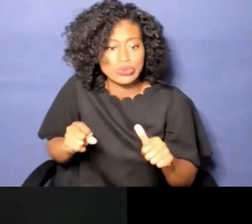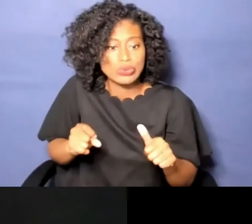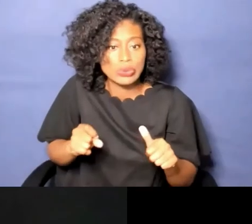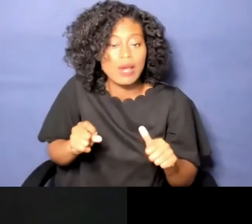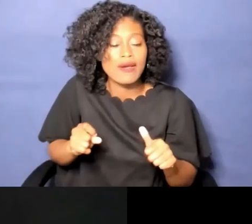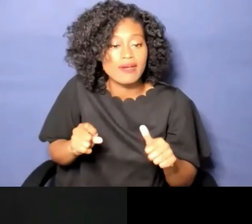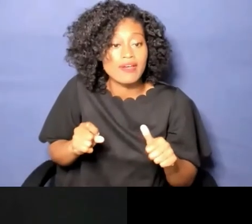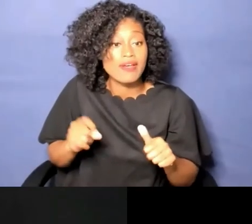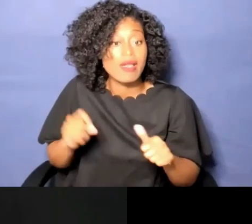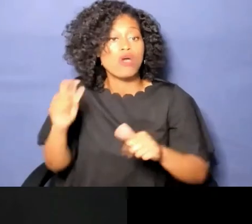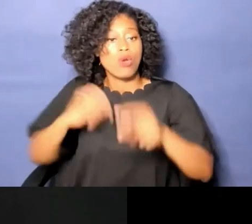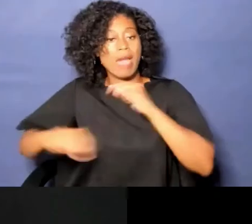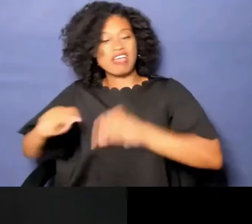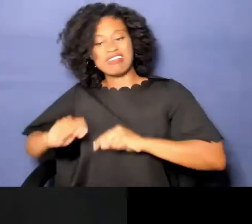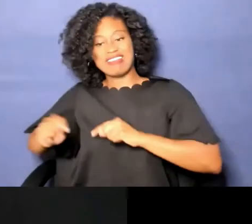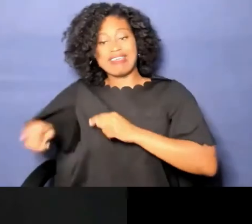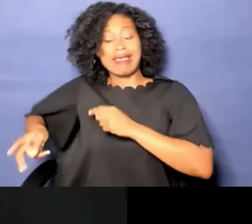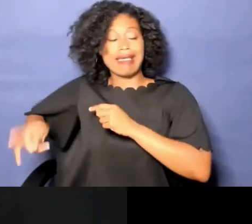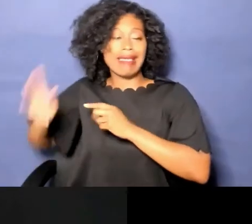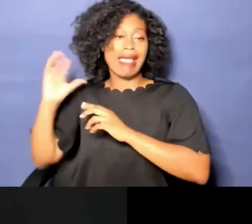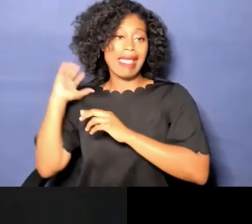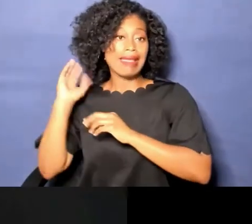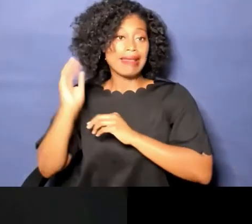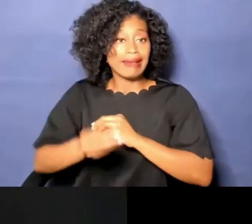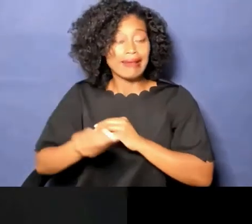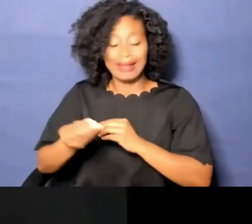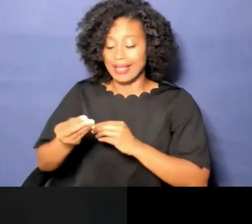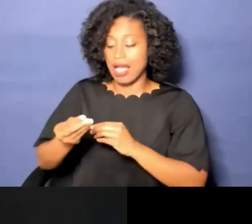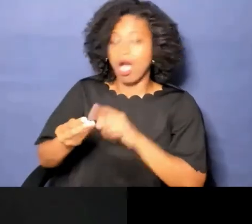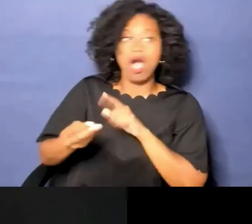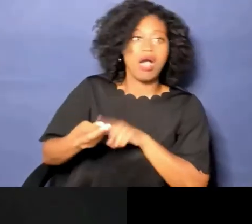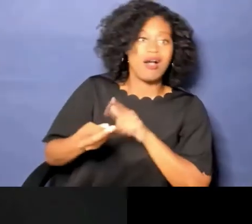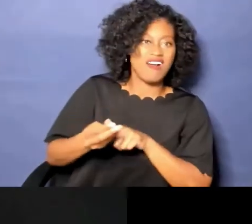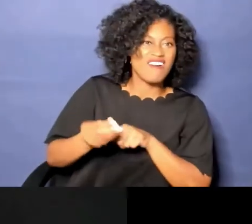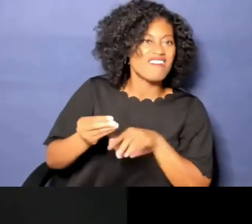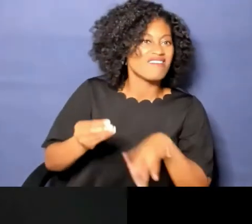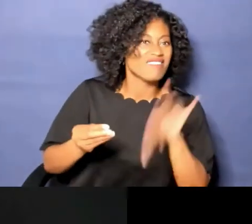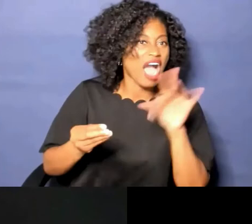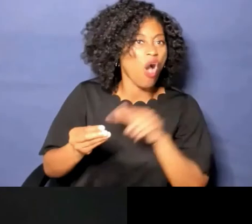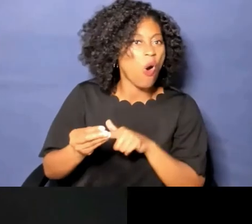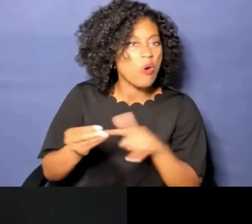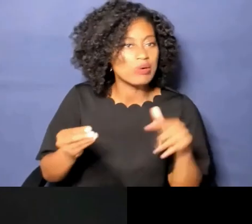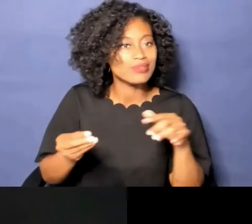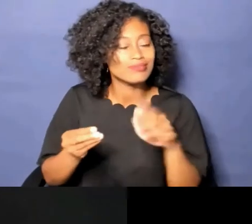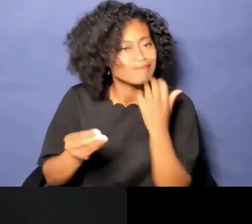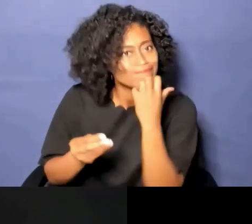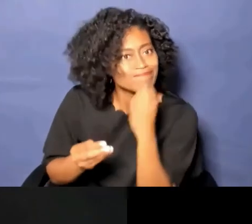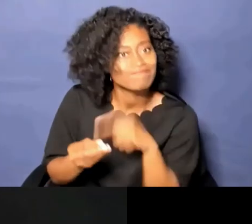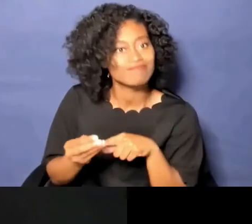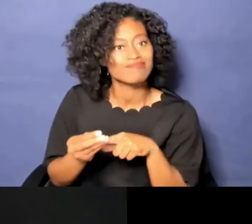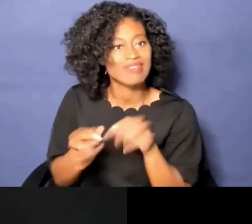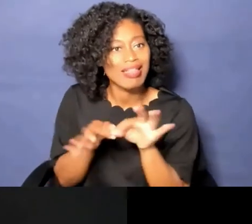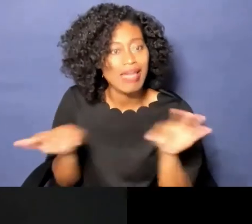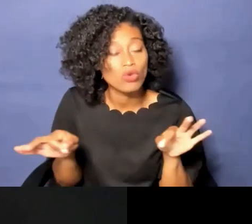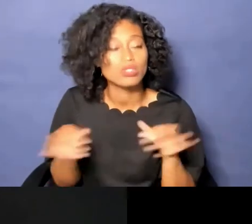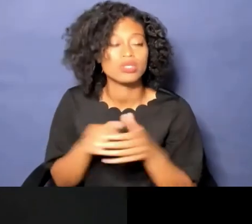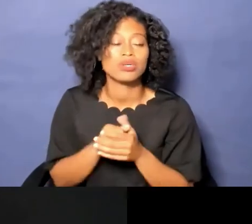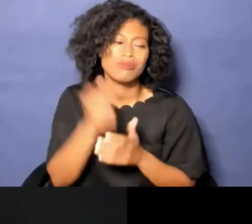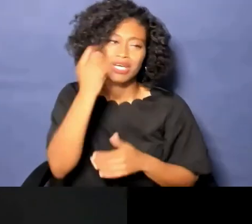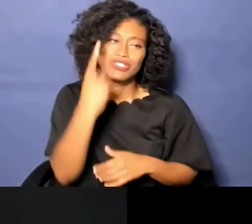is not about white culture, it's about the beat many cultures that are making up our society. So